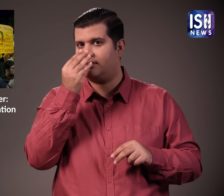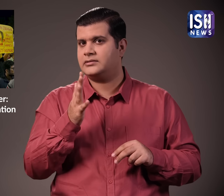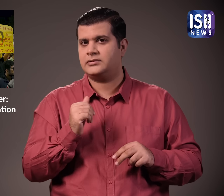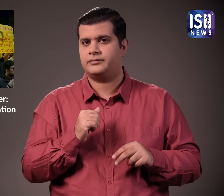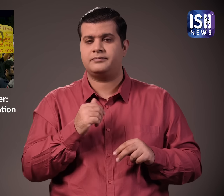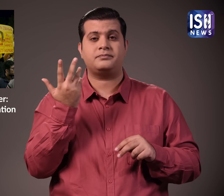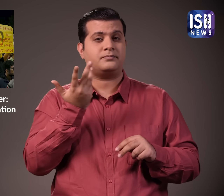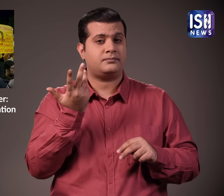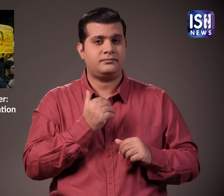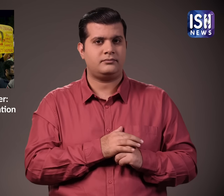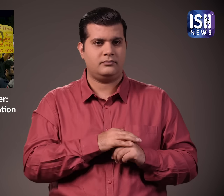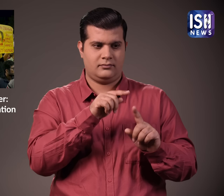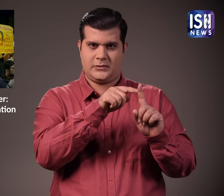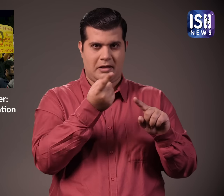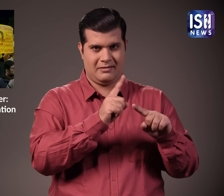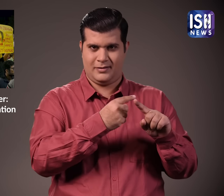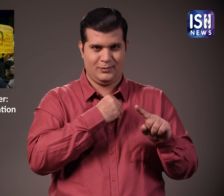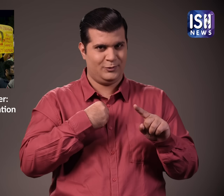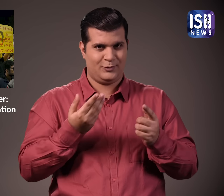They're inconsolable.